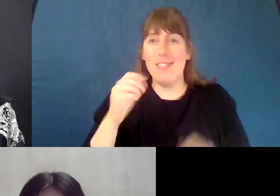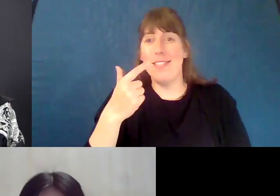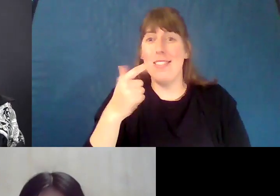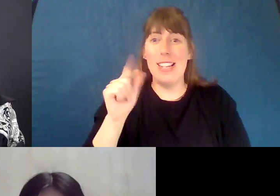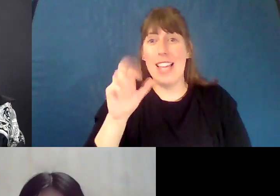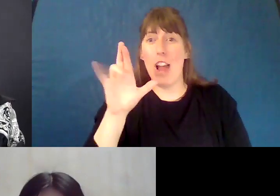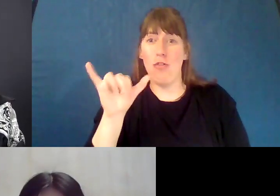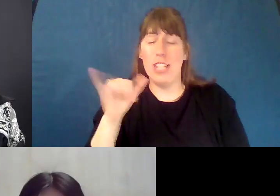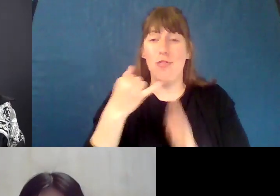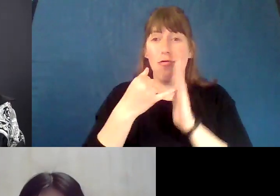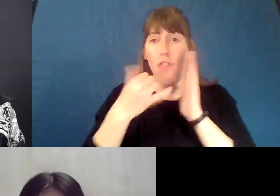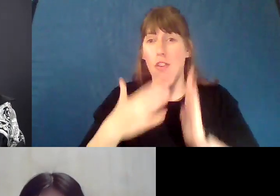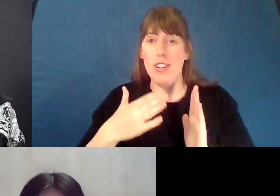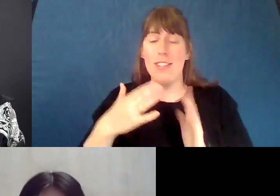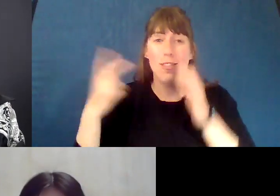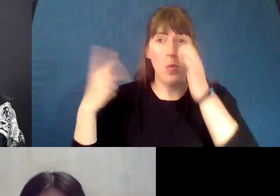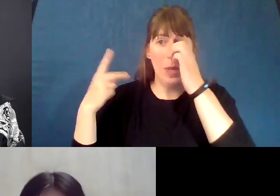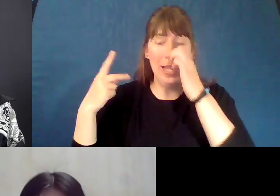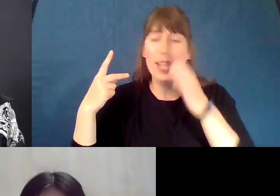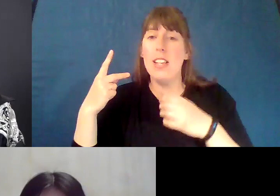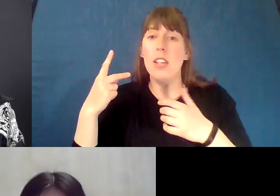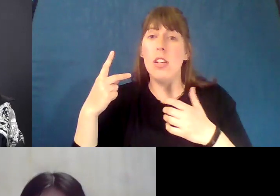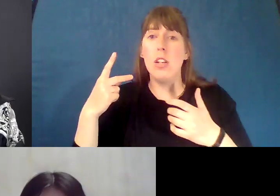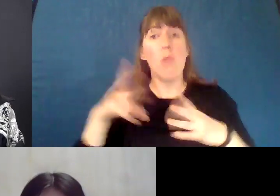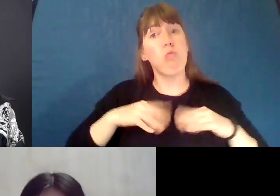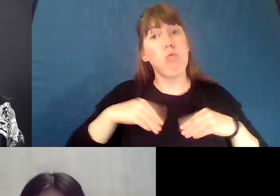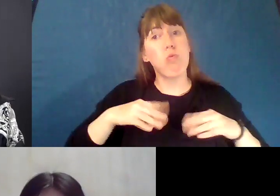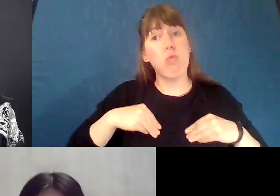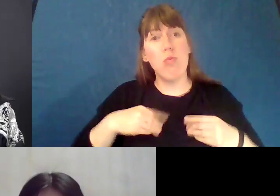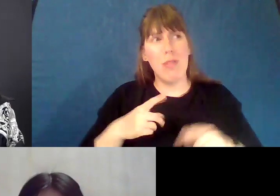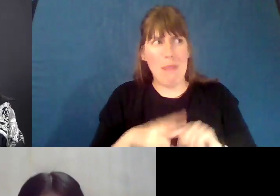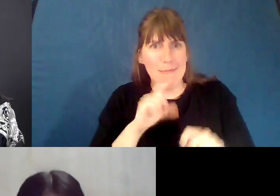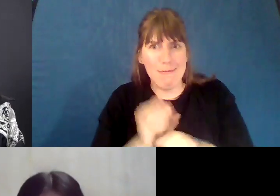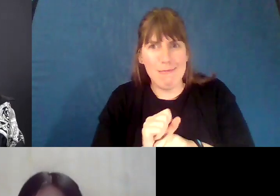kind of takes credit for the work that we're not actually physically making,